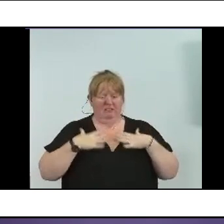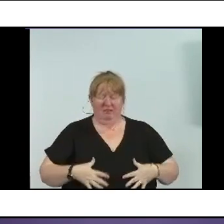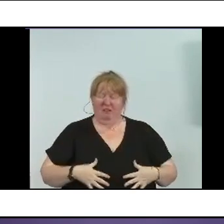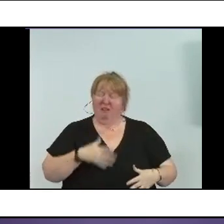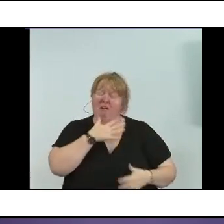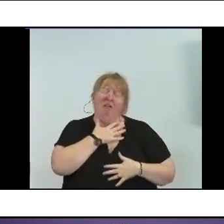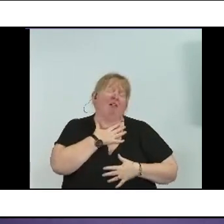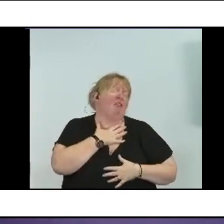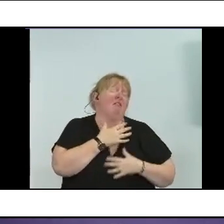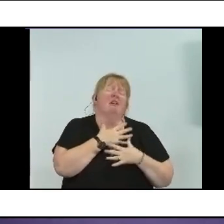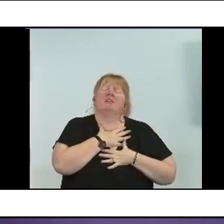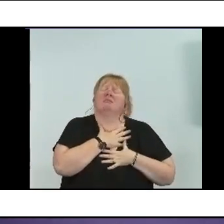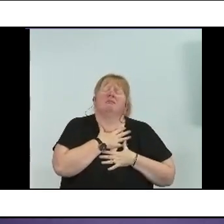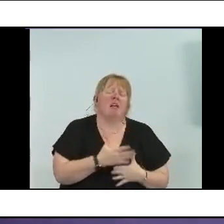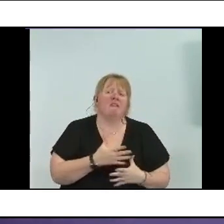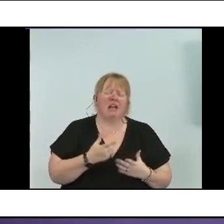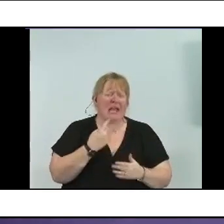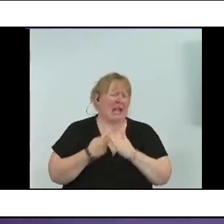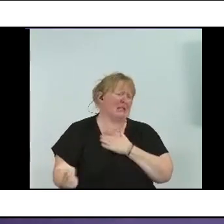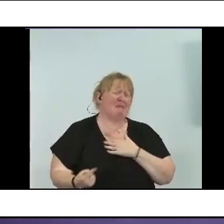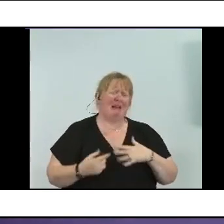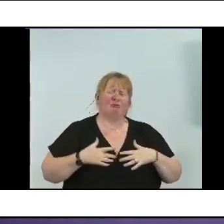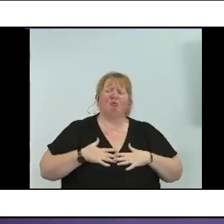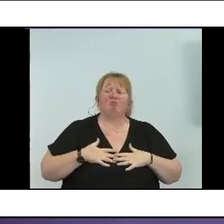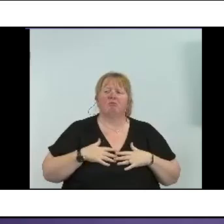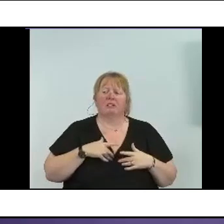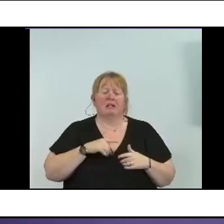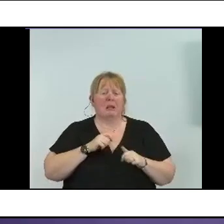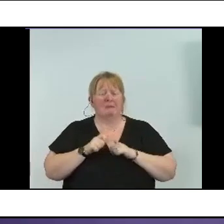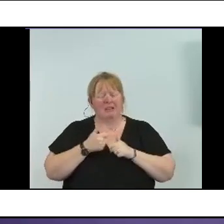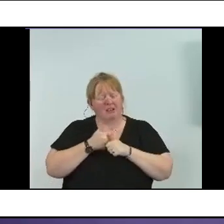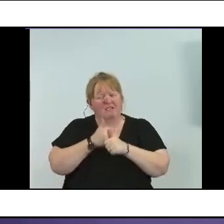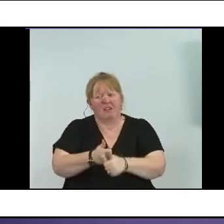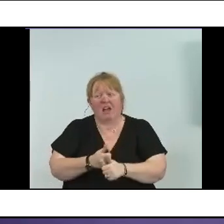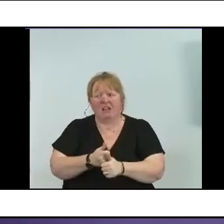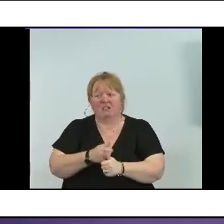much independence. The best piece of advice I would give to anybody with a disability is